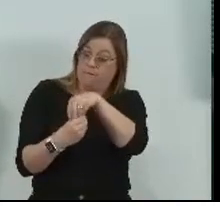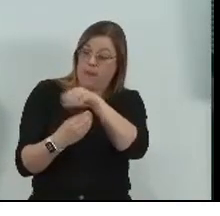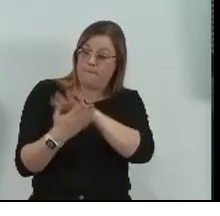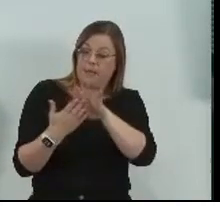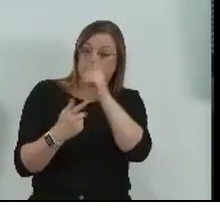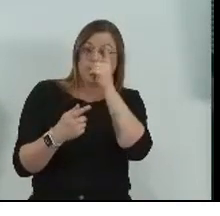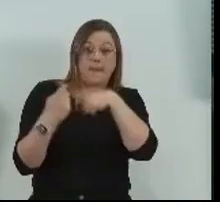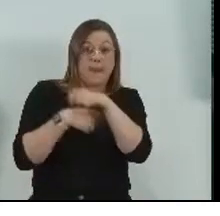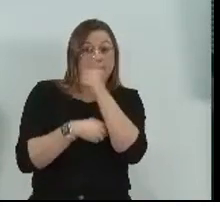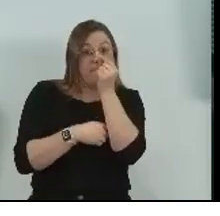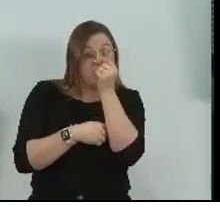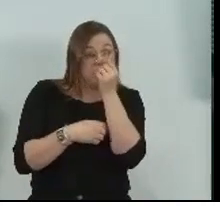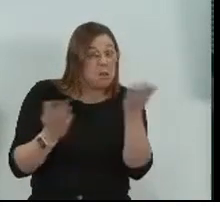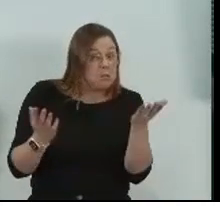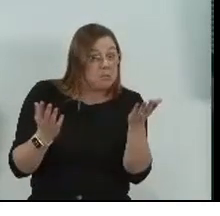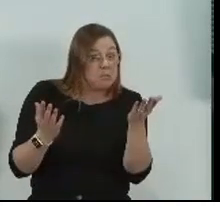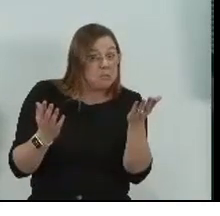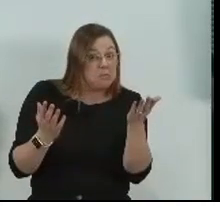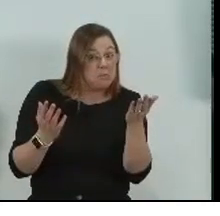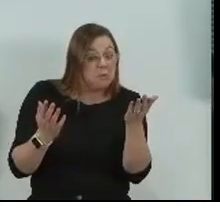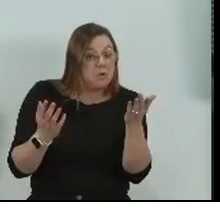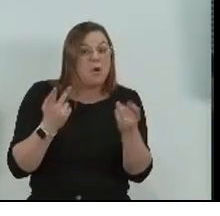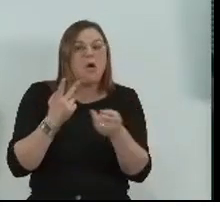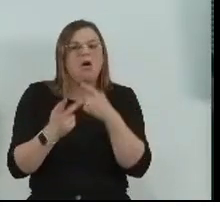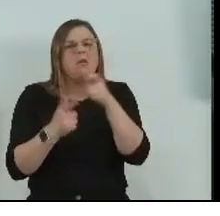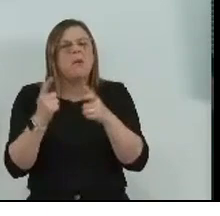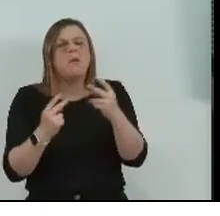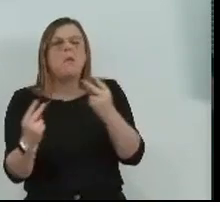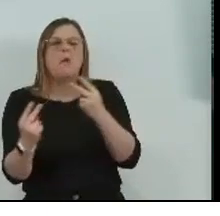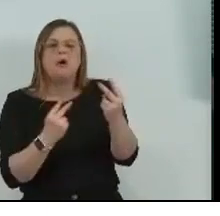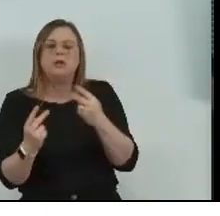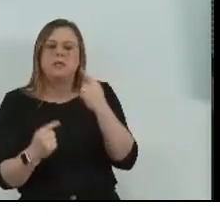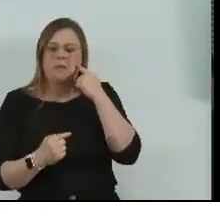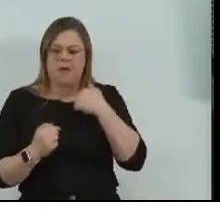But what I mean, lots of other people watching in and thinking, well, my brand doesn't have